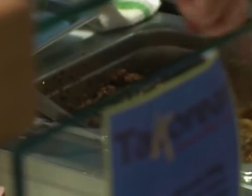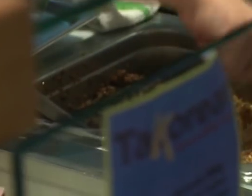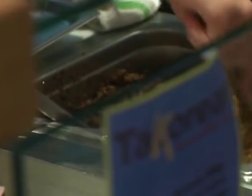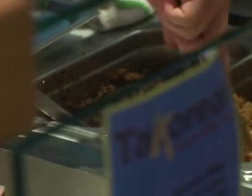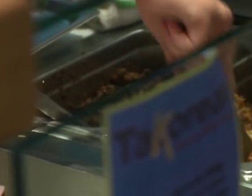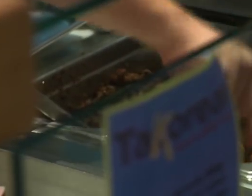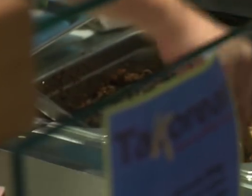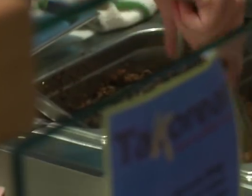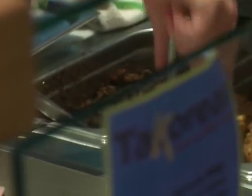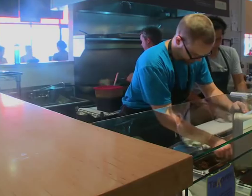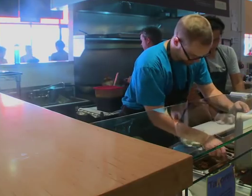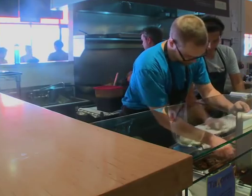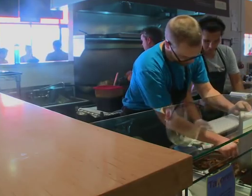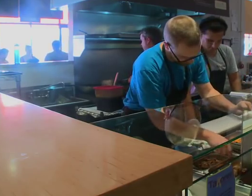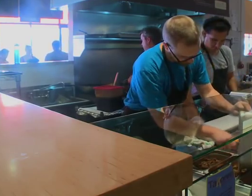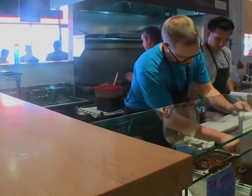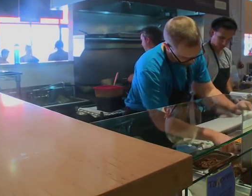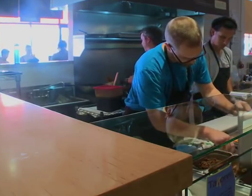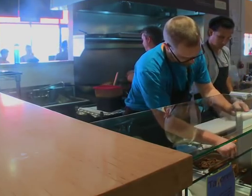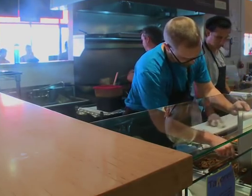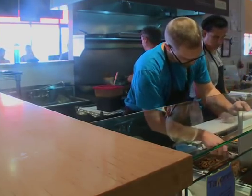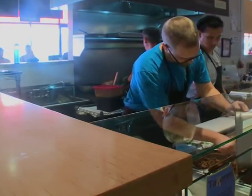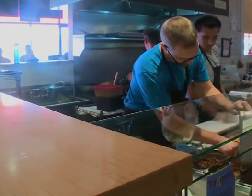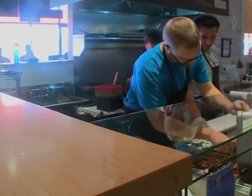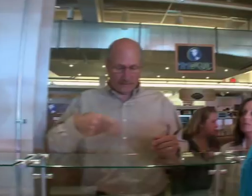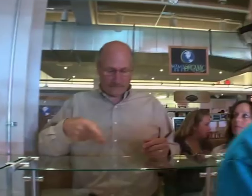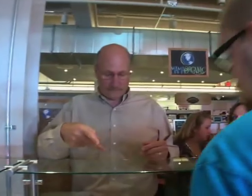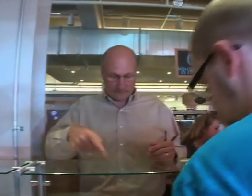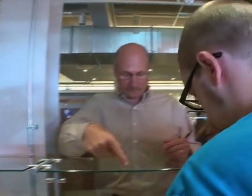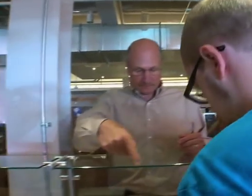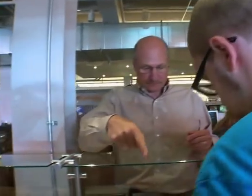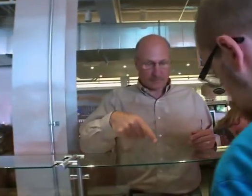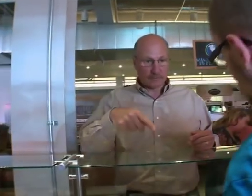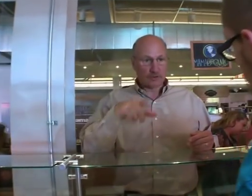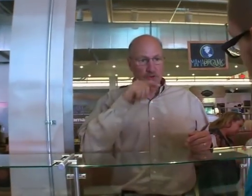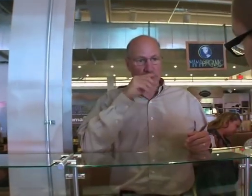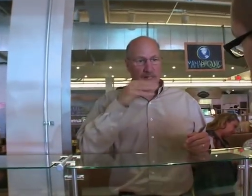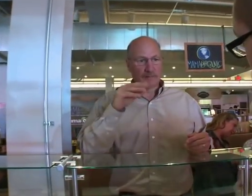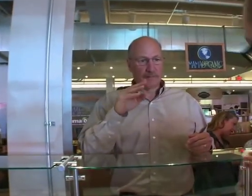Lunchtime food vendor Thadeus Suggs has no trouble taking an order from deaf customers